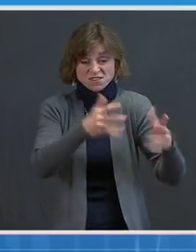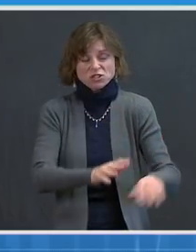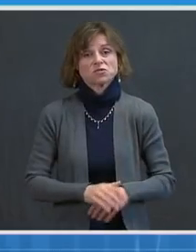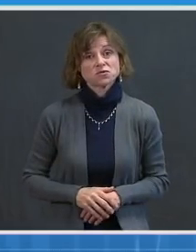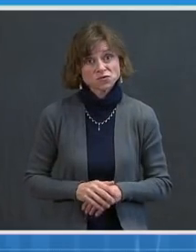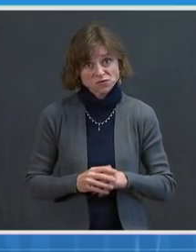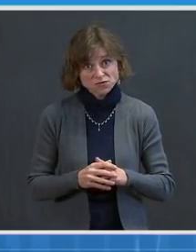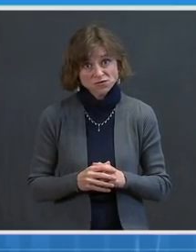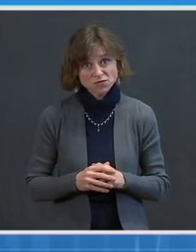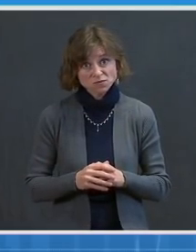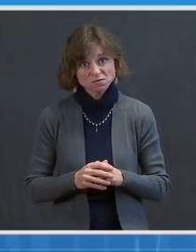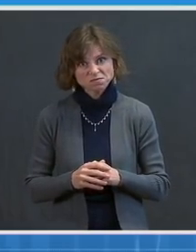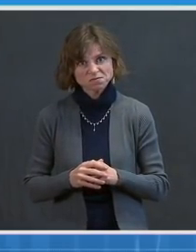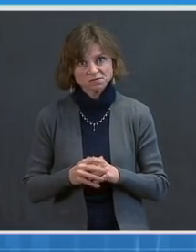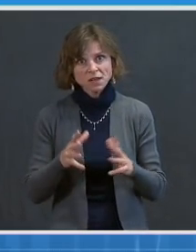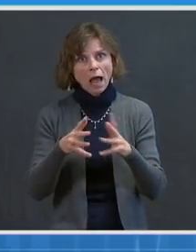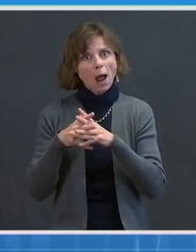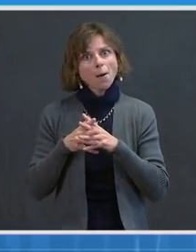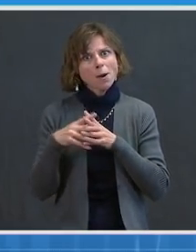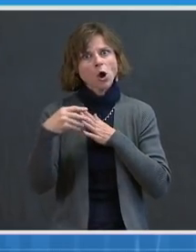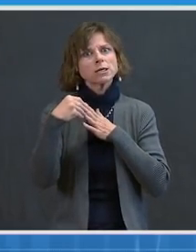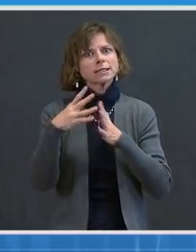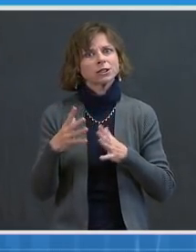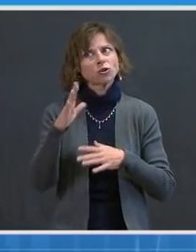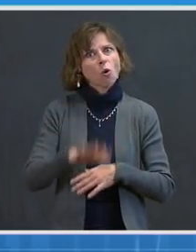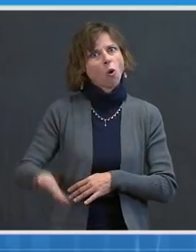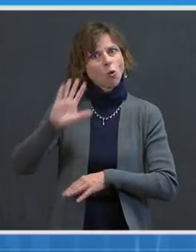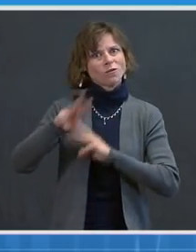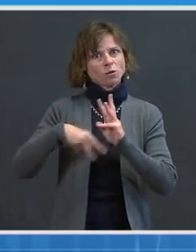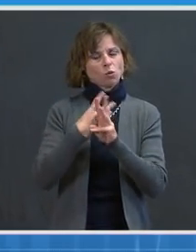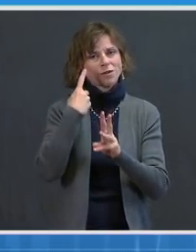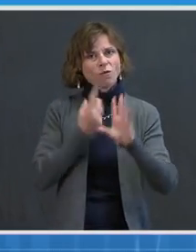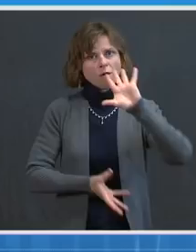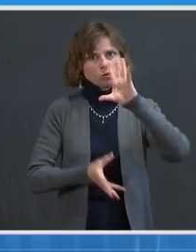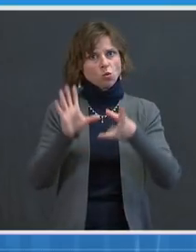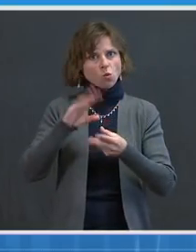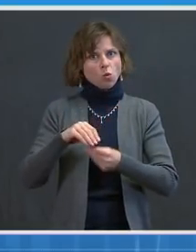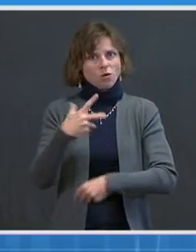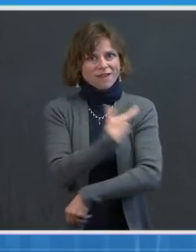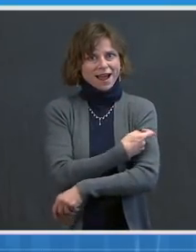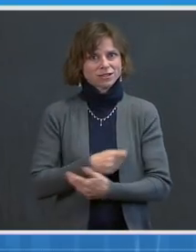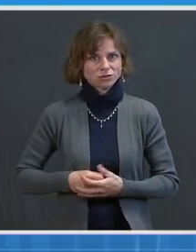America leads the world in total vaccinations. On June -- January 20th,